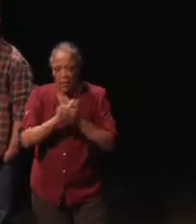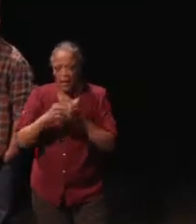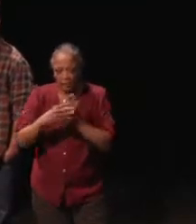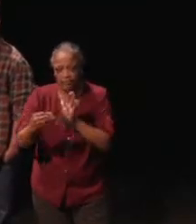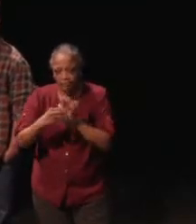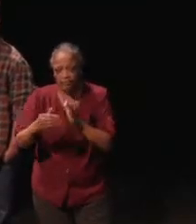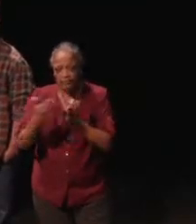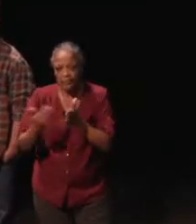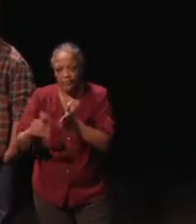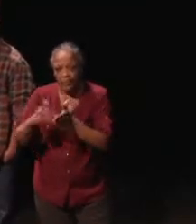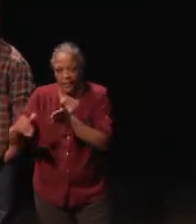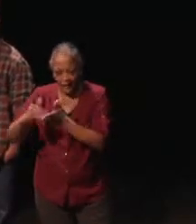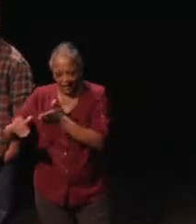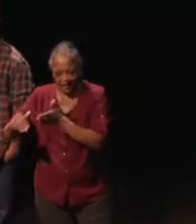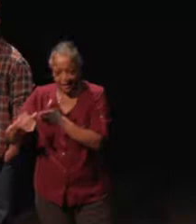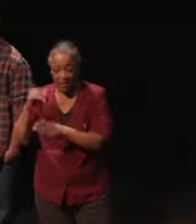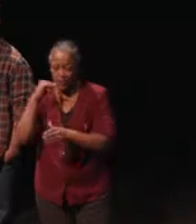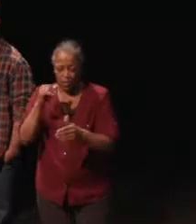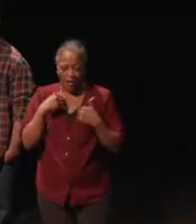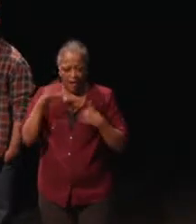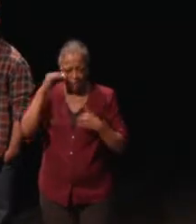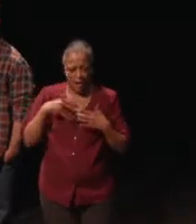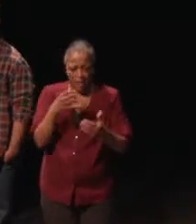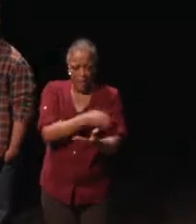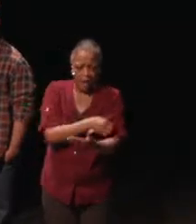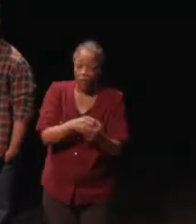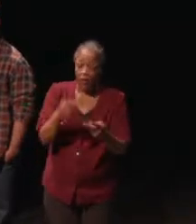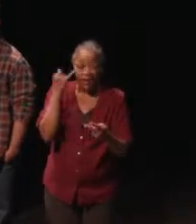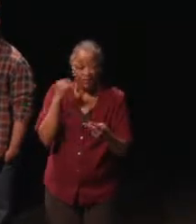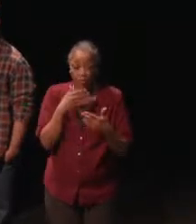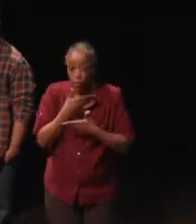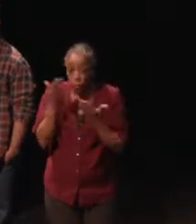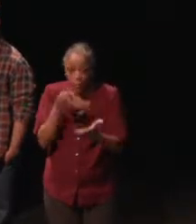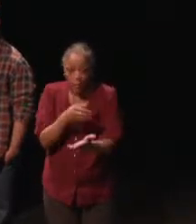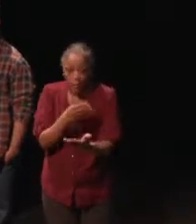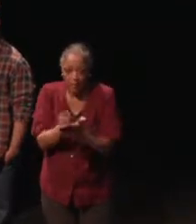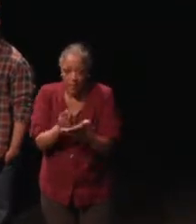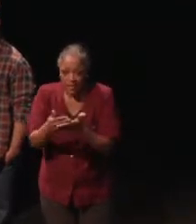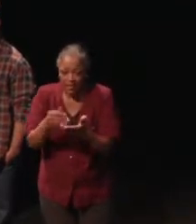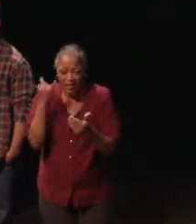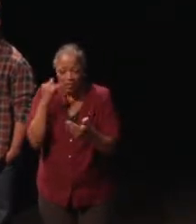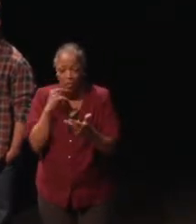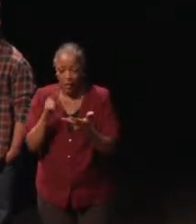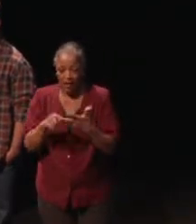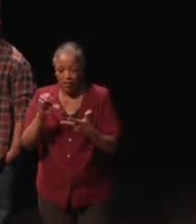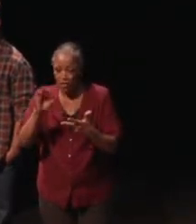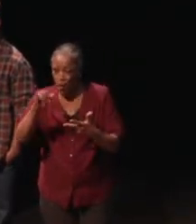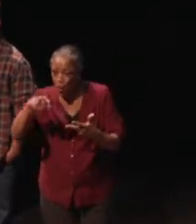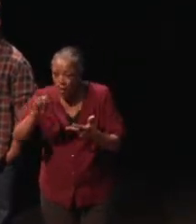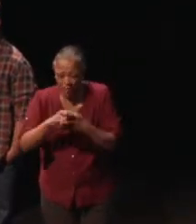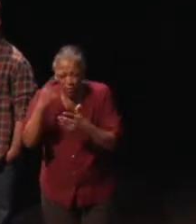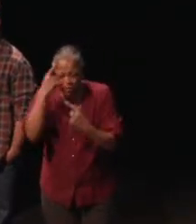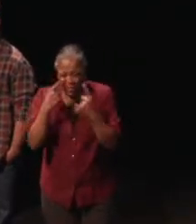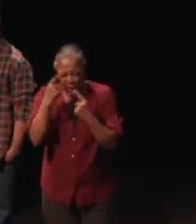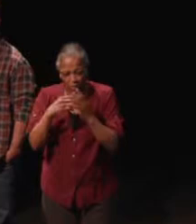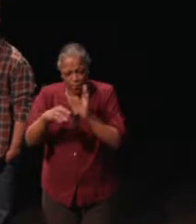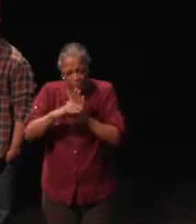So, if you don't have the manpower assigned, if you don't have the budget, if you don't have the scope, then you have to go back and rethink that feature, you have to go back and talk to your team